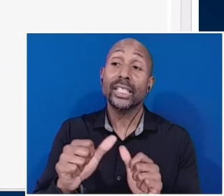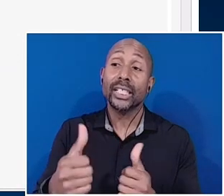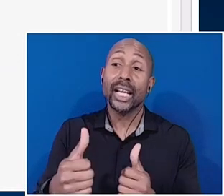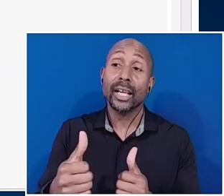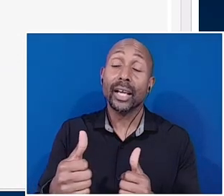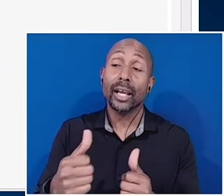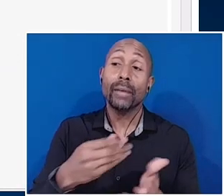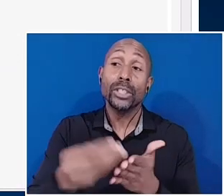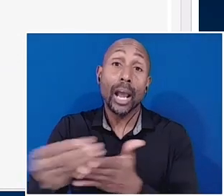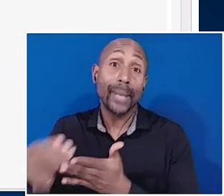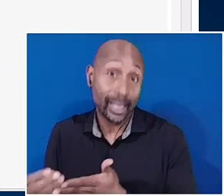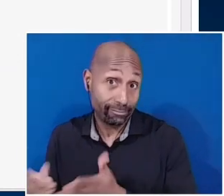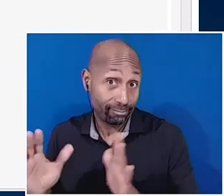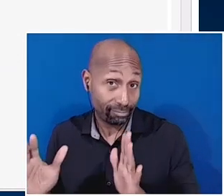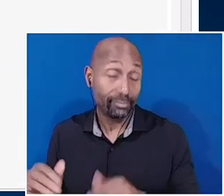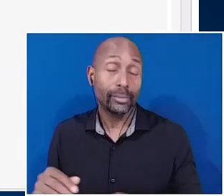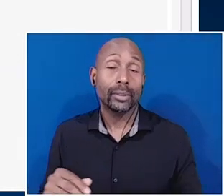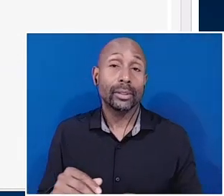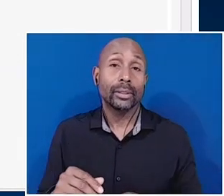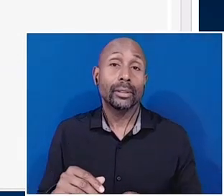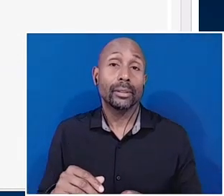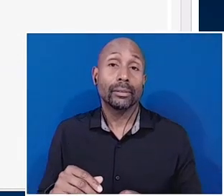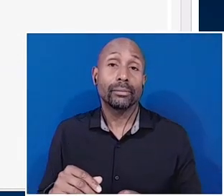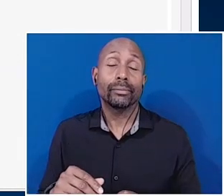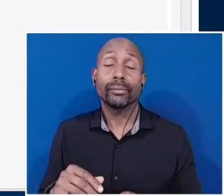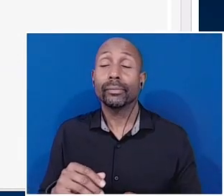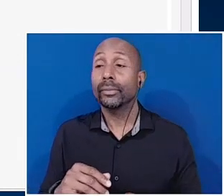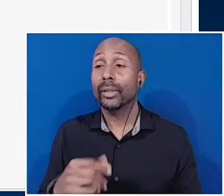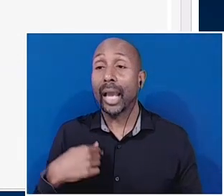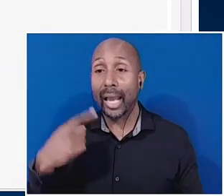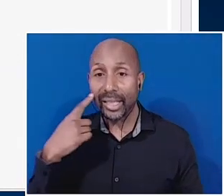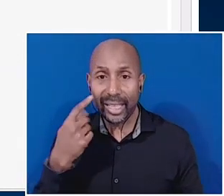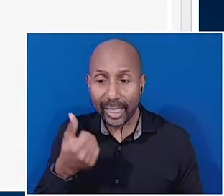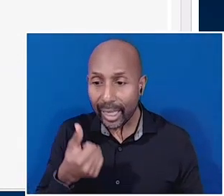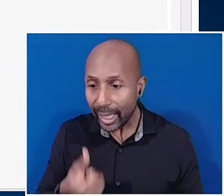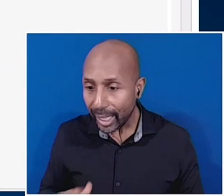subject to broad public input.